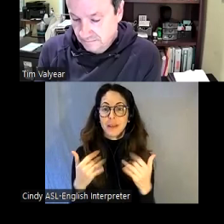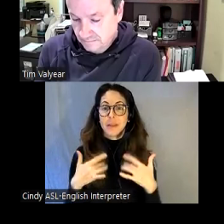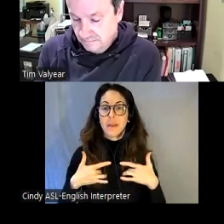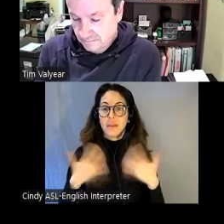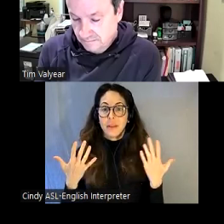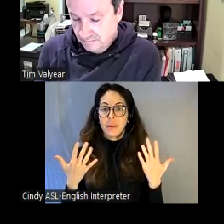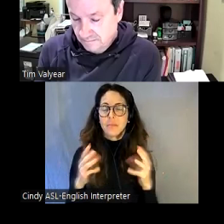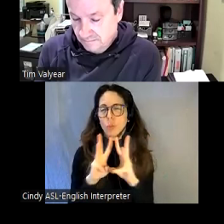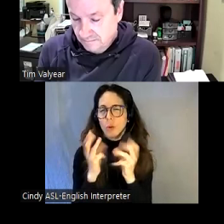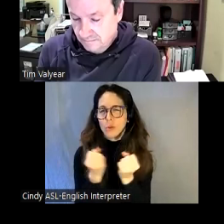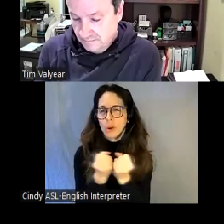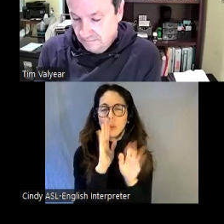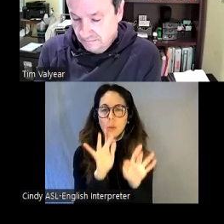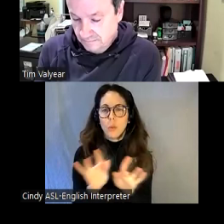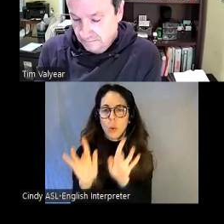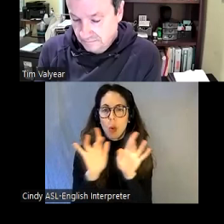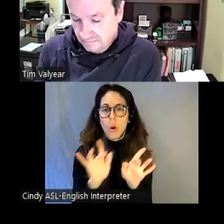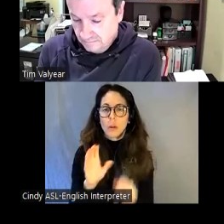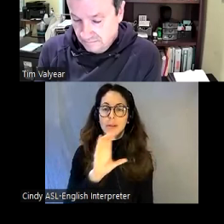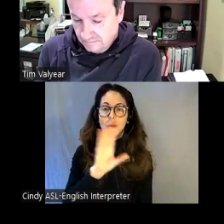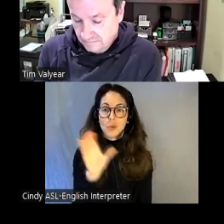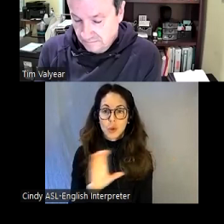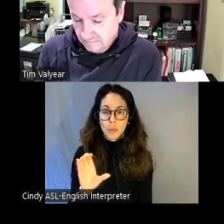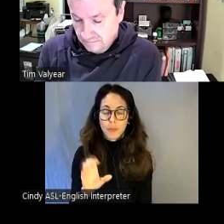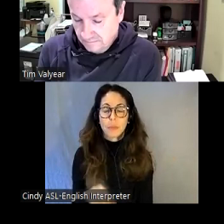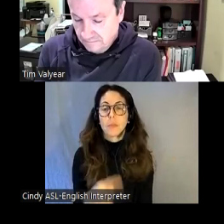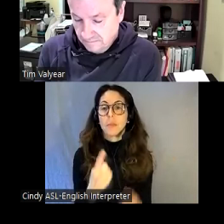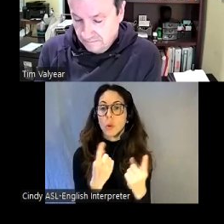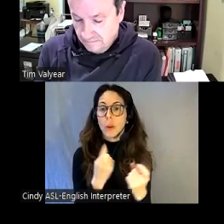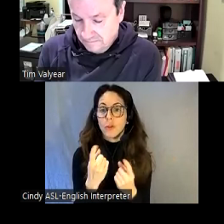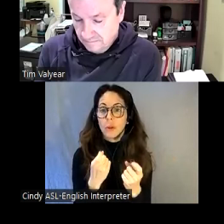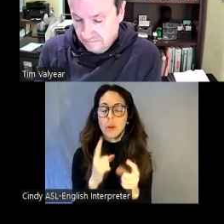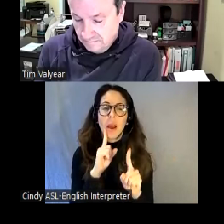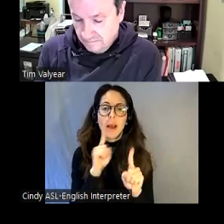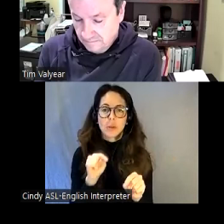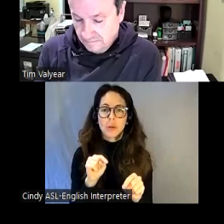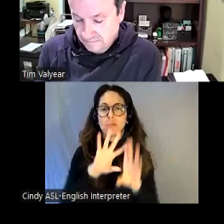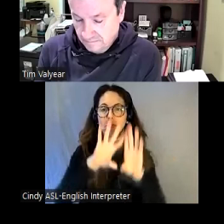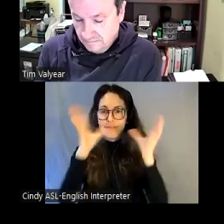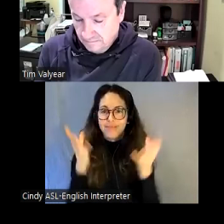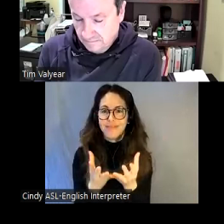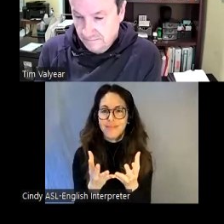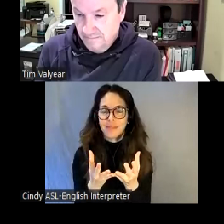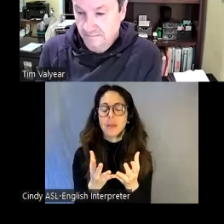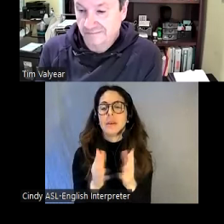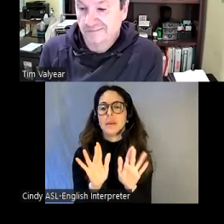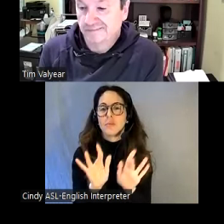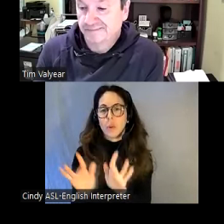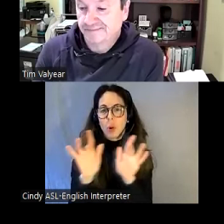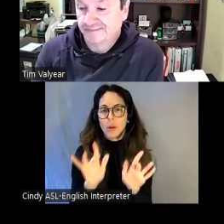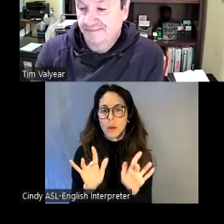captioning? So some workshop guidelines, we will